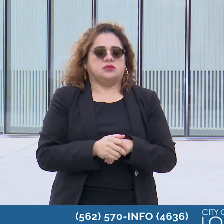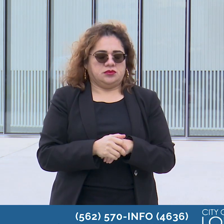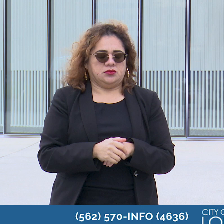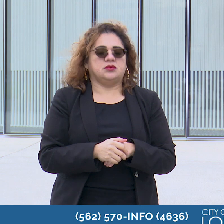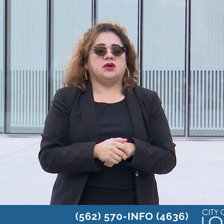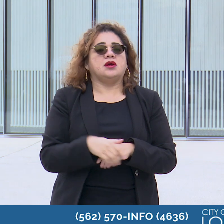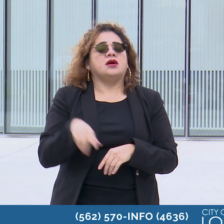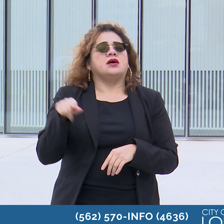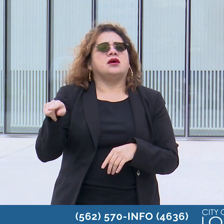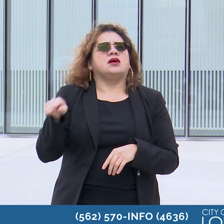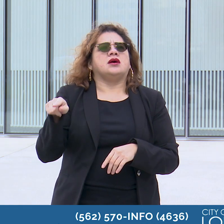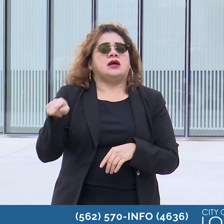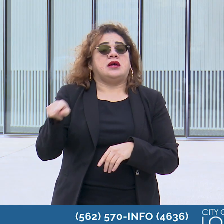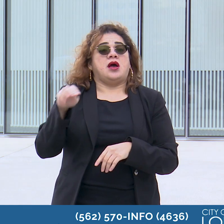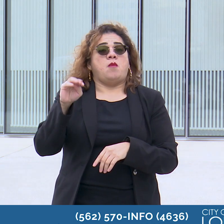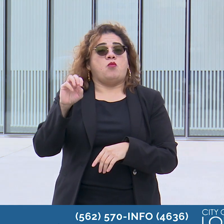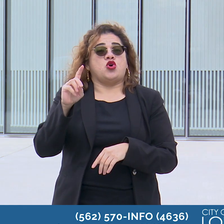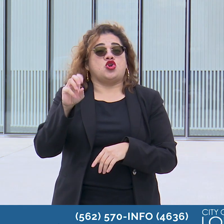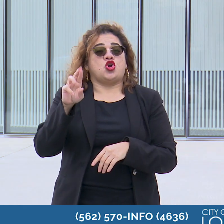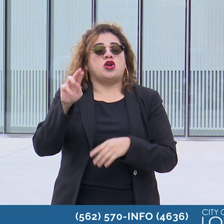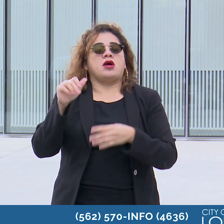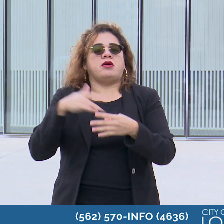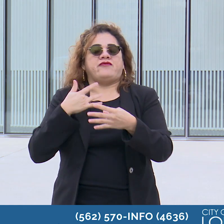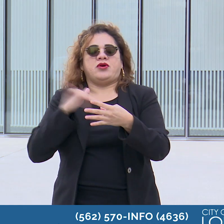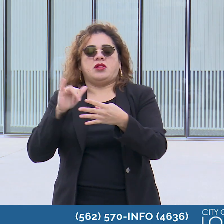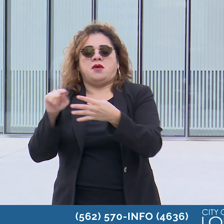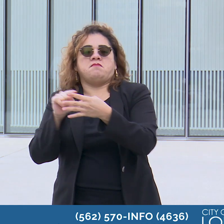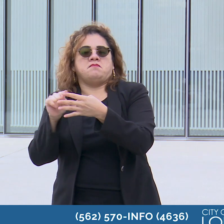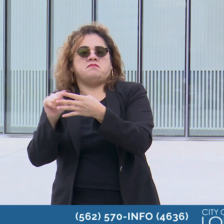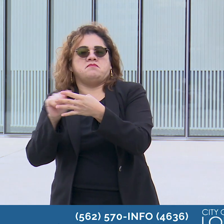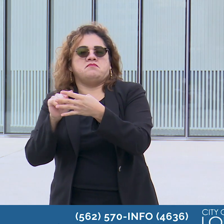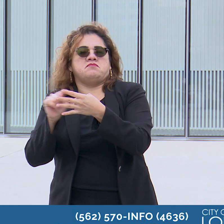those in early January.